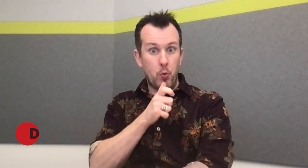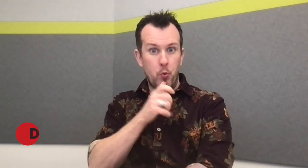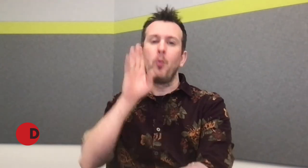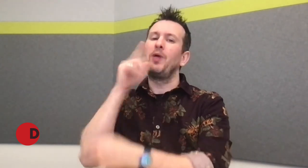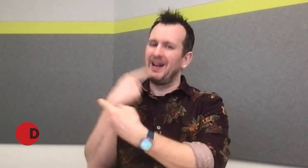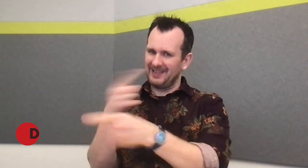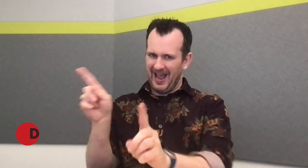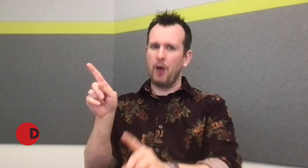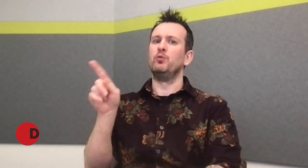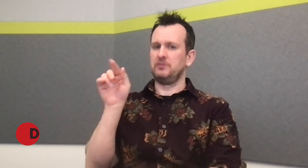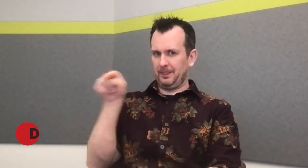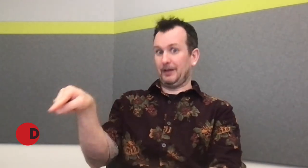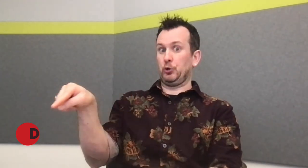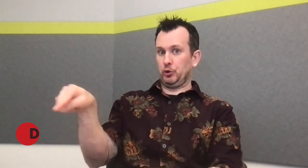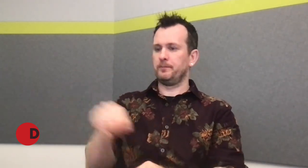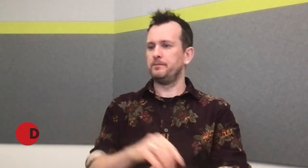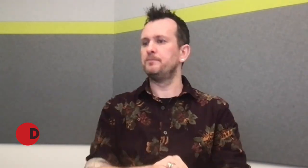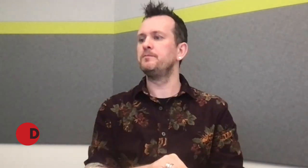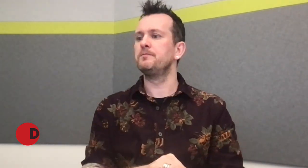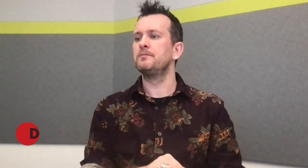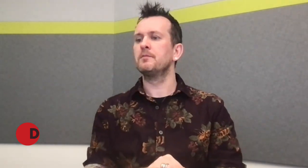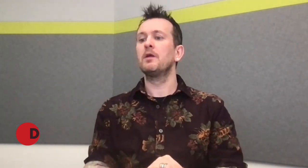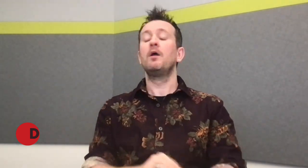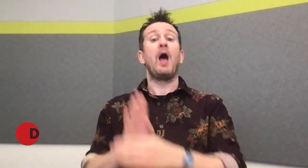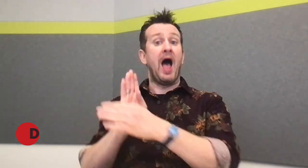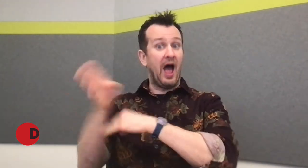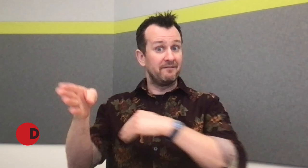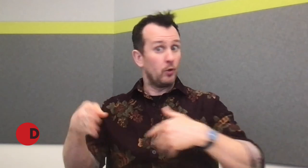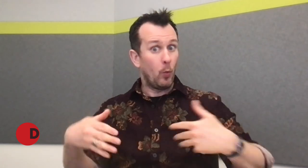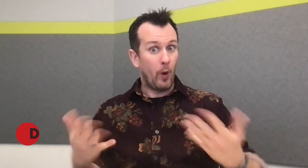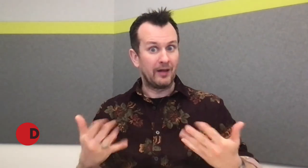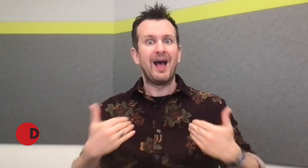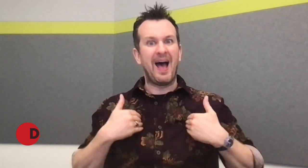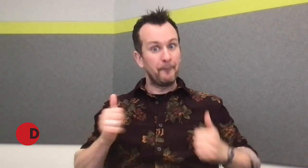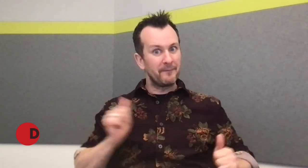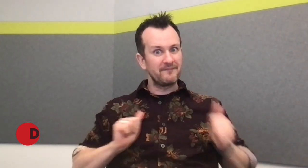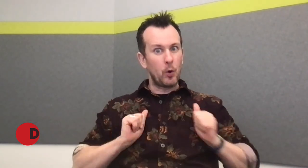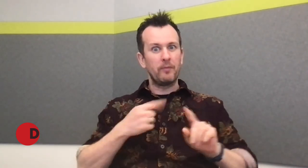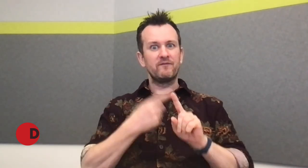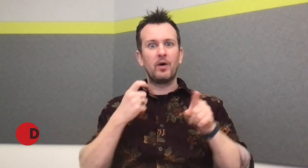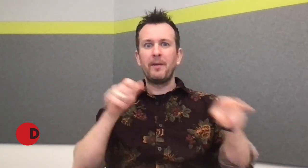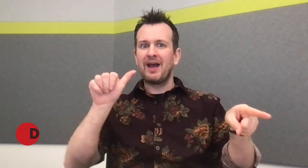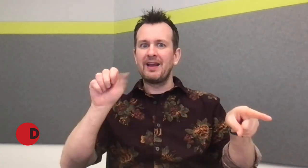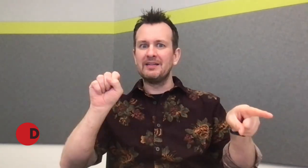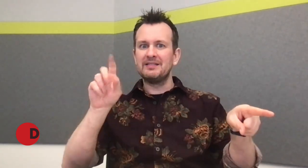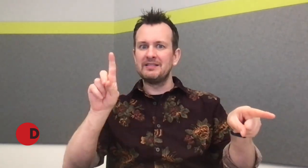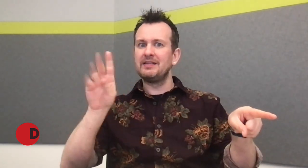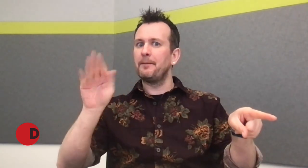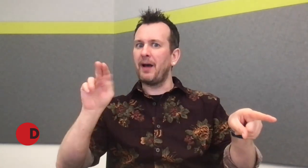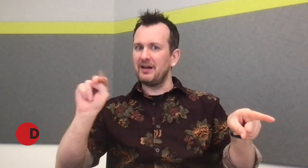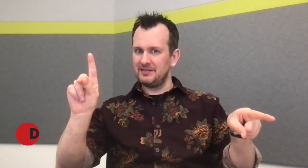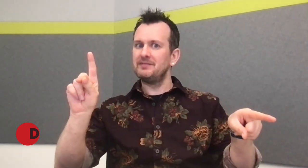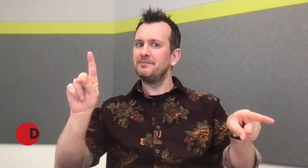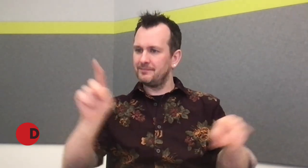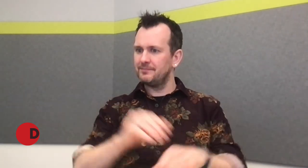will be a performance by the ASD Band.